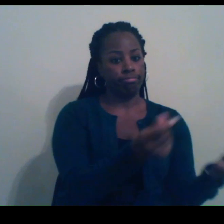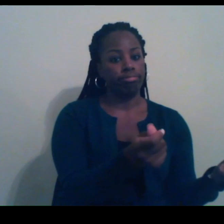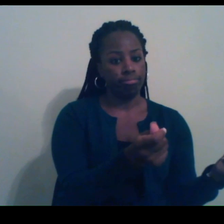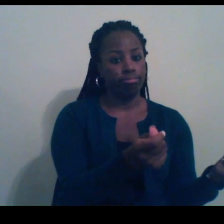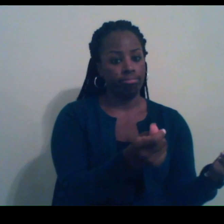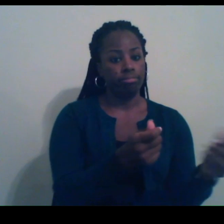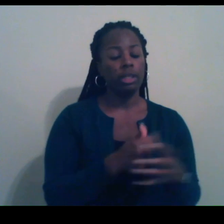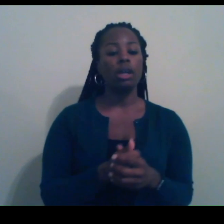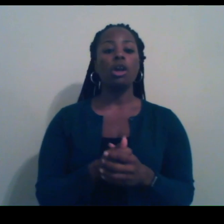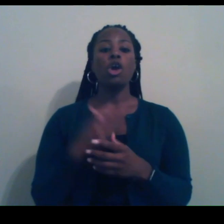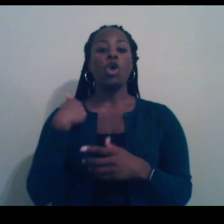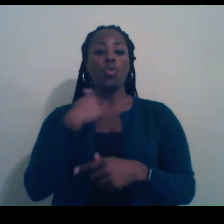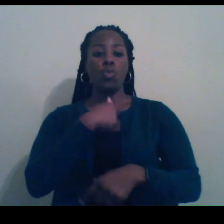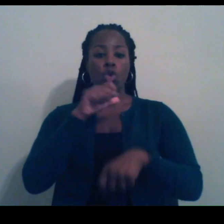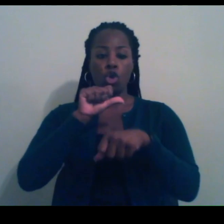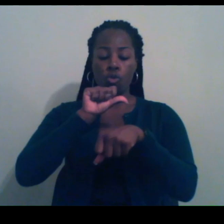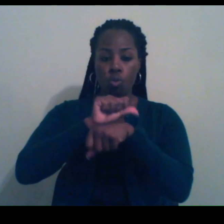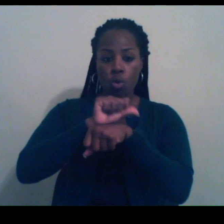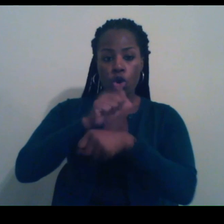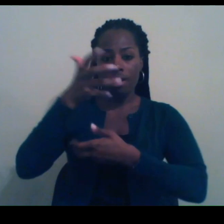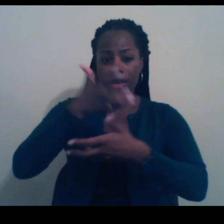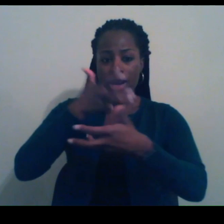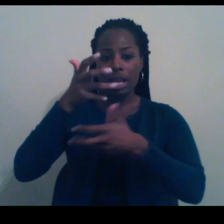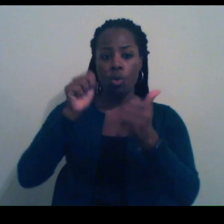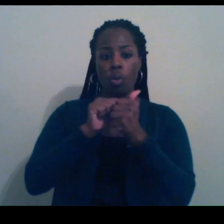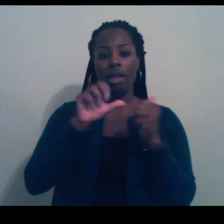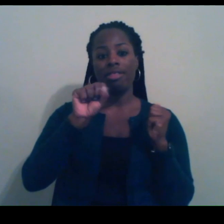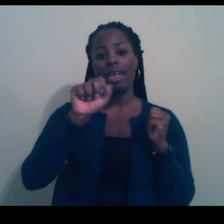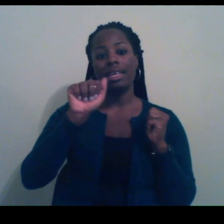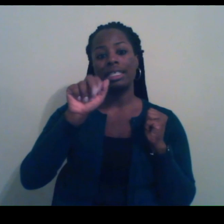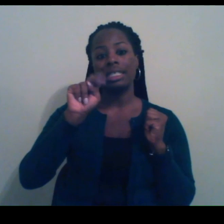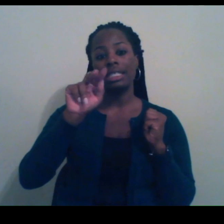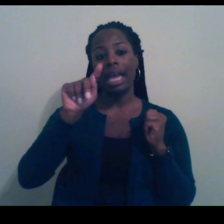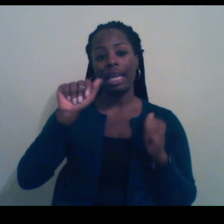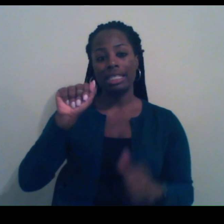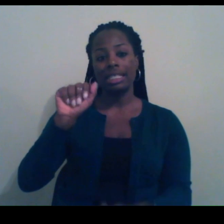Santa Clara County and the state of Washington in particular King County to